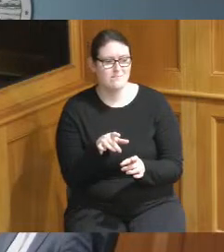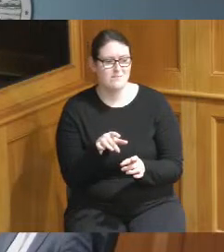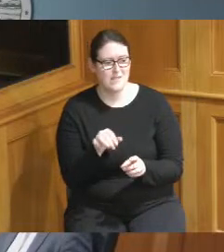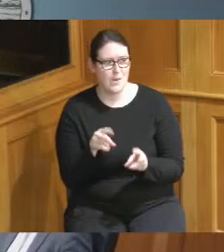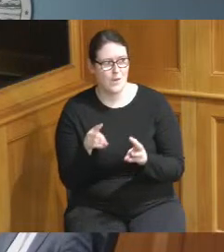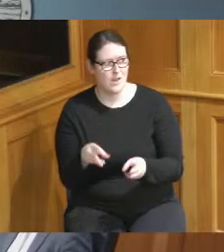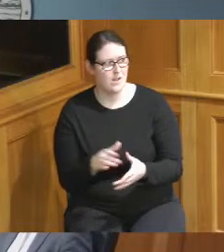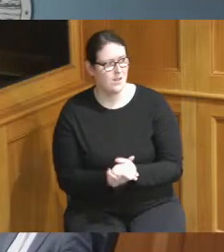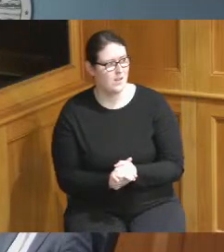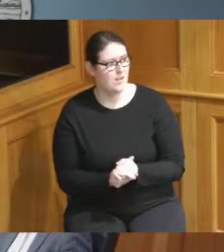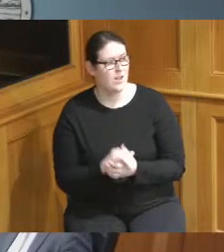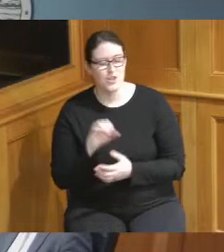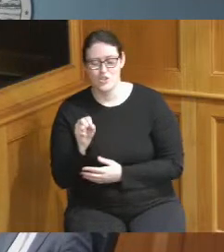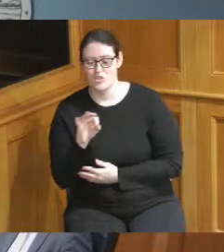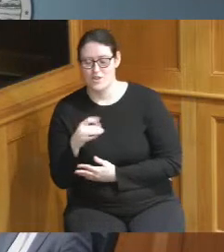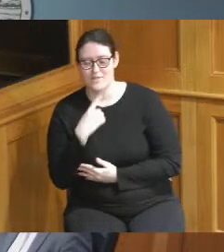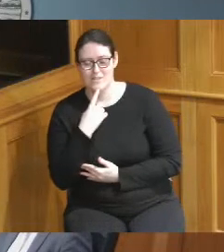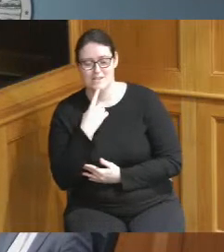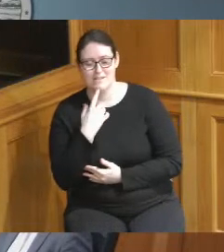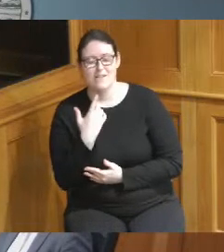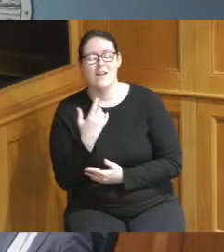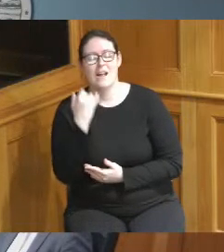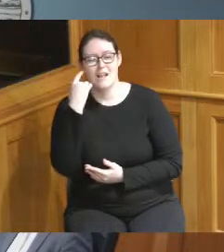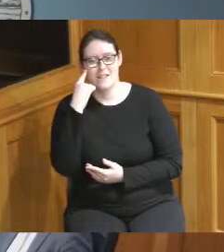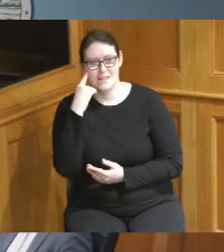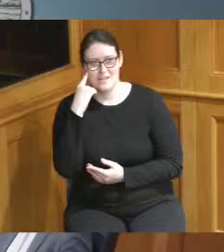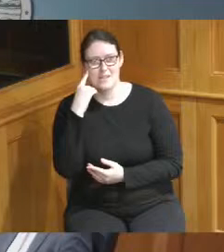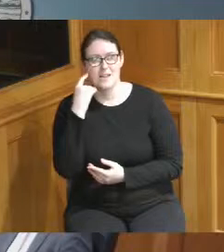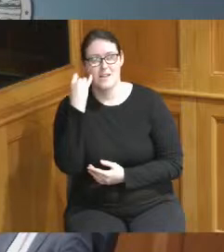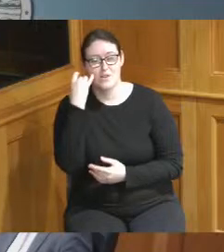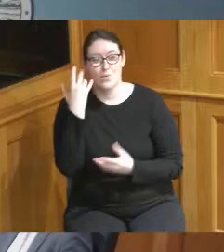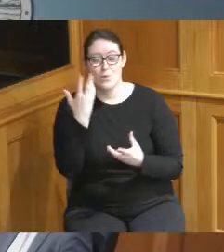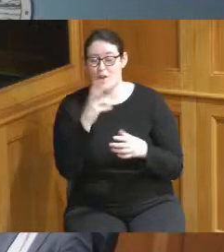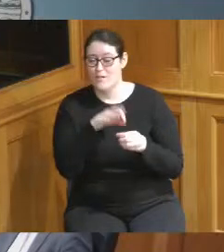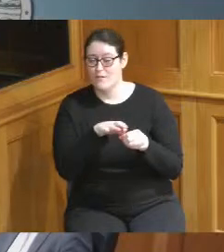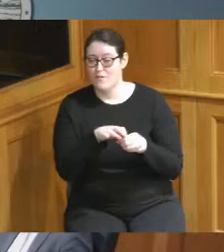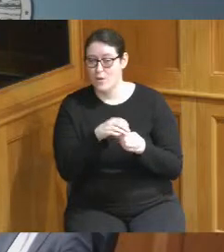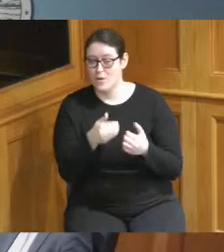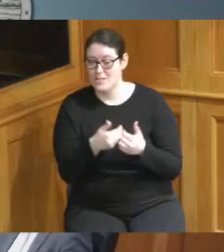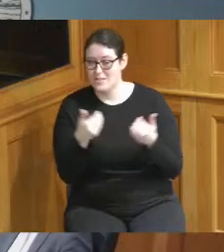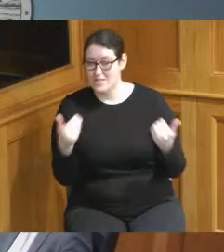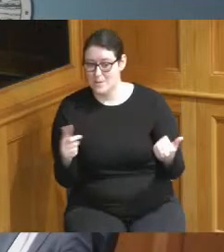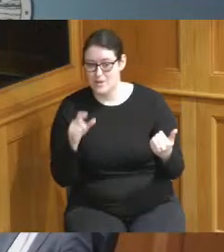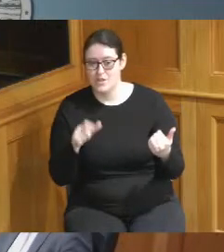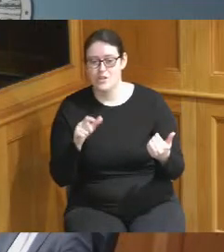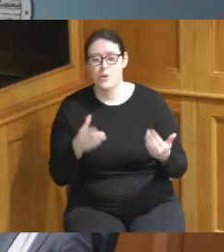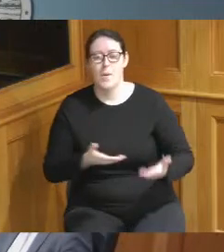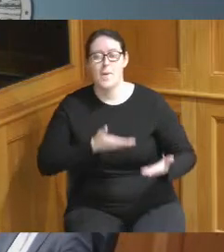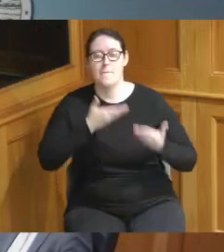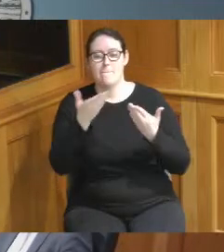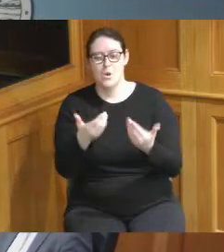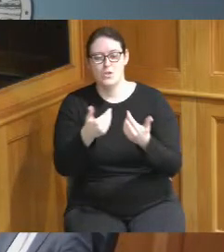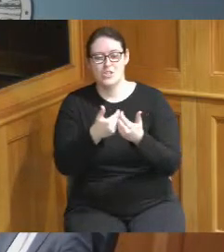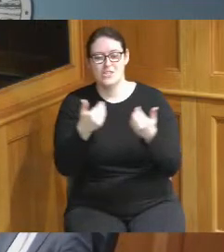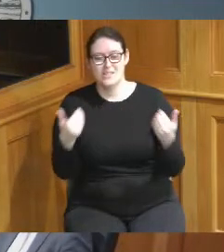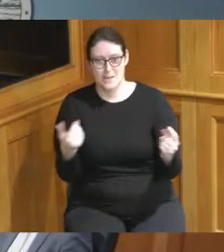specifically the area that is bordered from the North by Liberty the South by Central Broadway